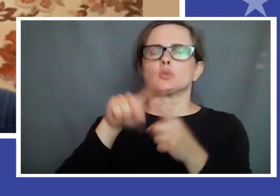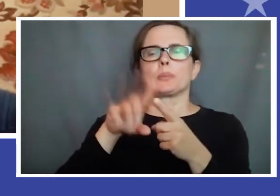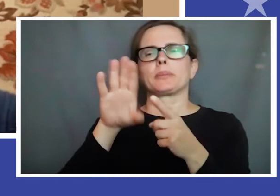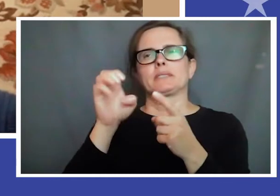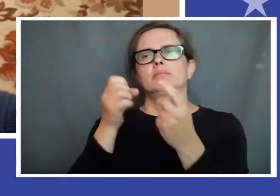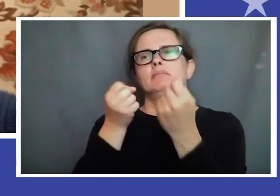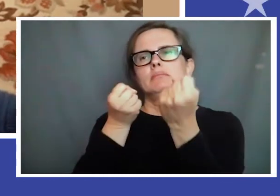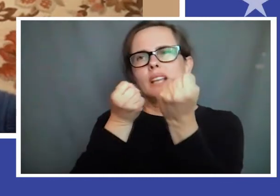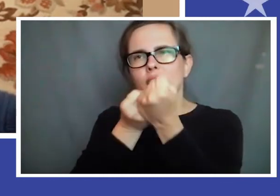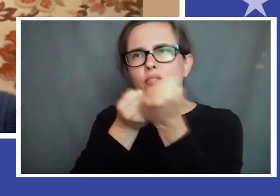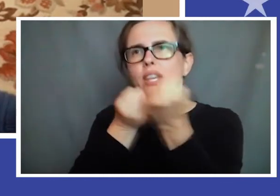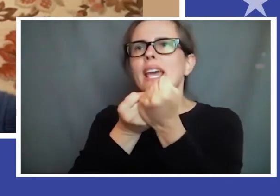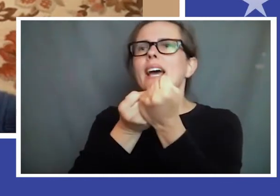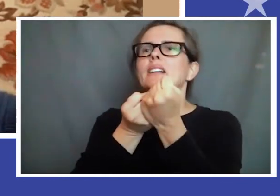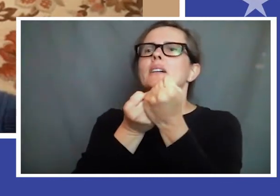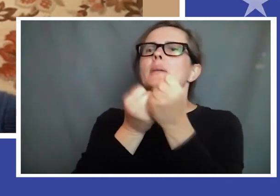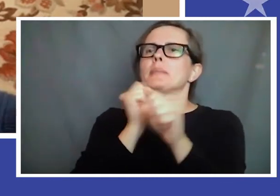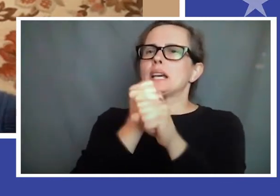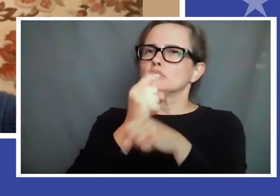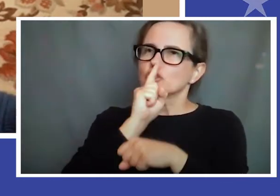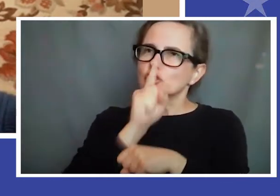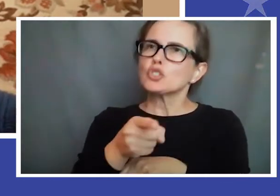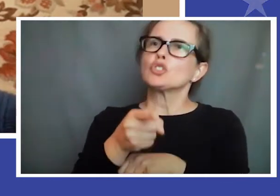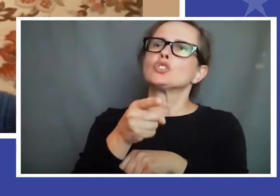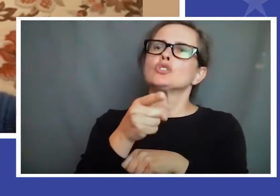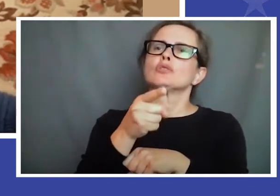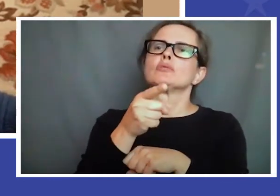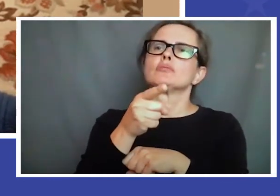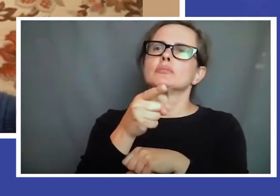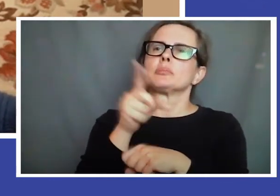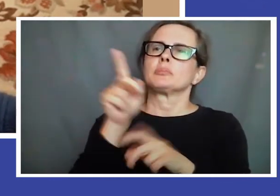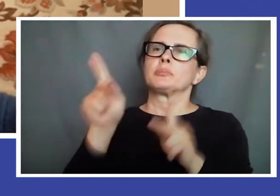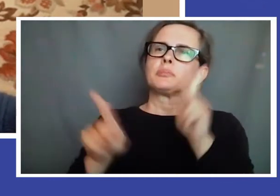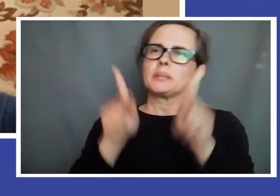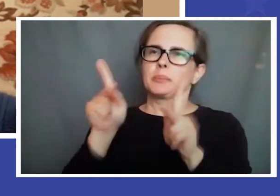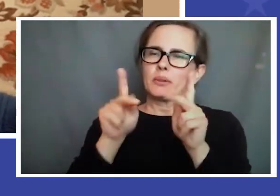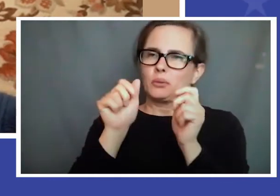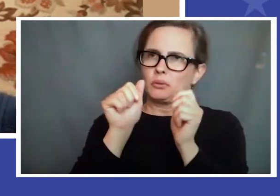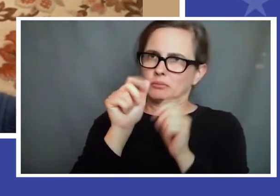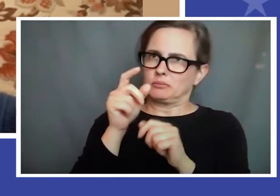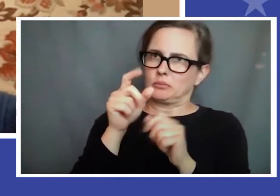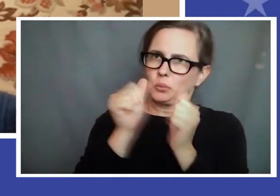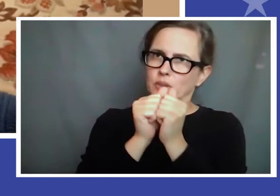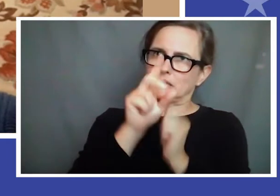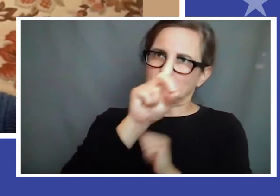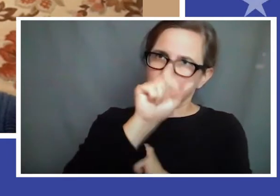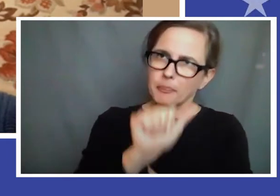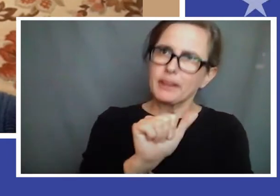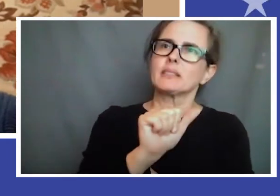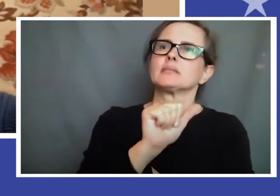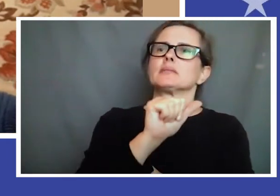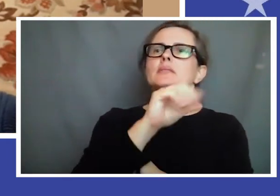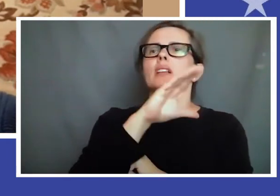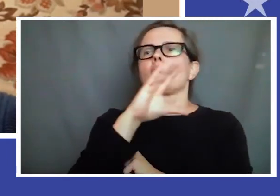try to be advocating for making sure that people with disabilities and people of color because we realize that people of color